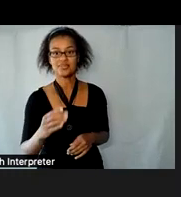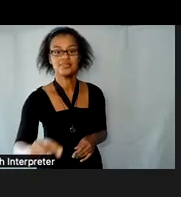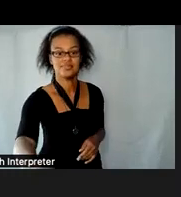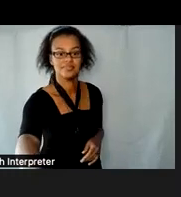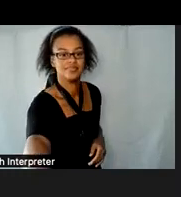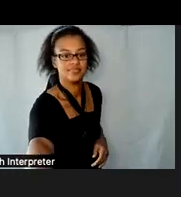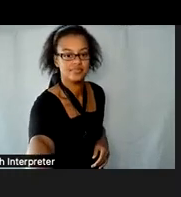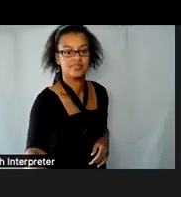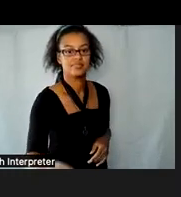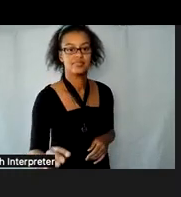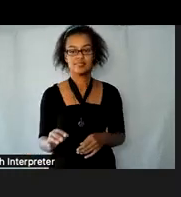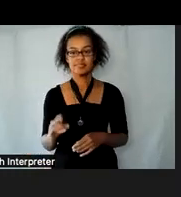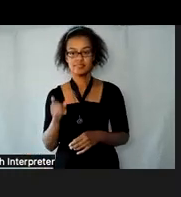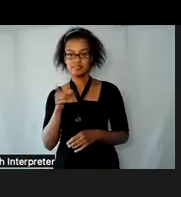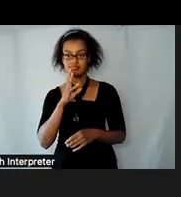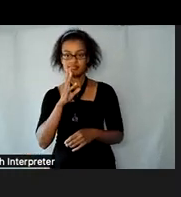Thank you.